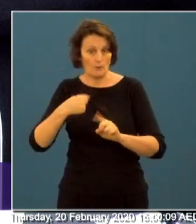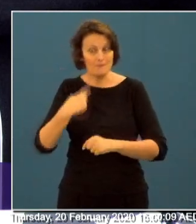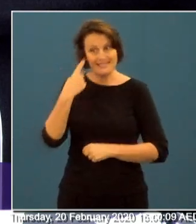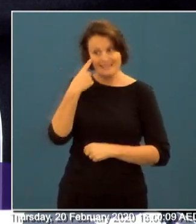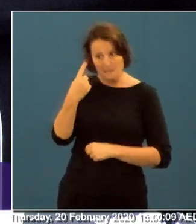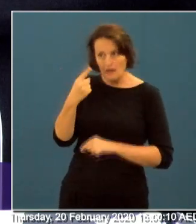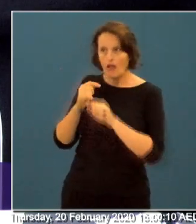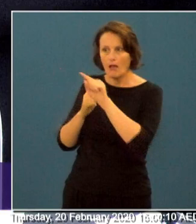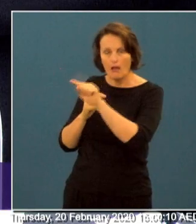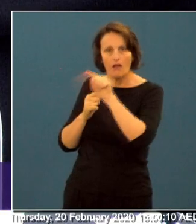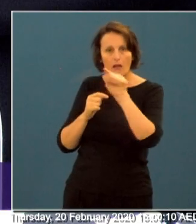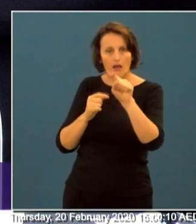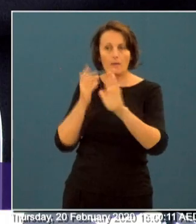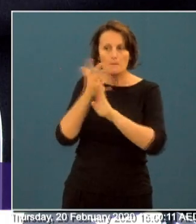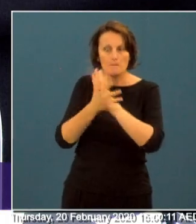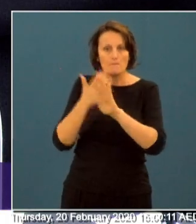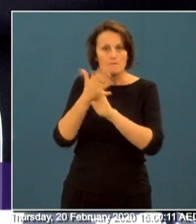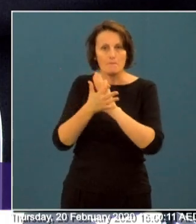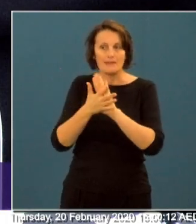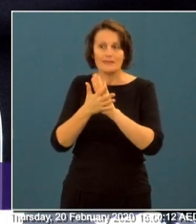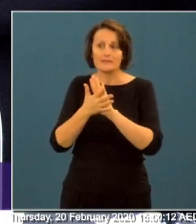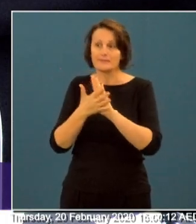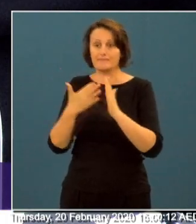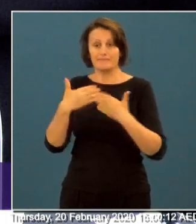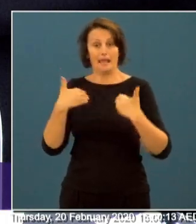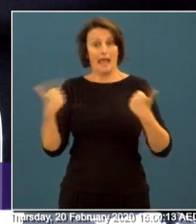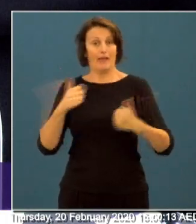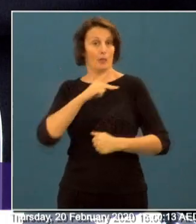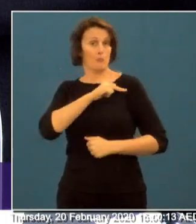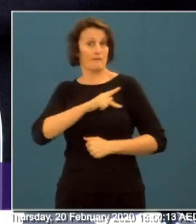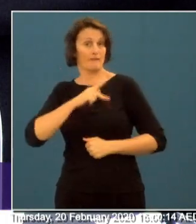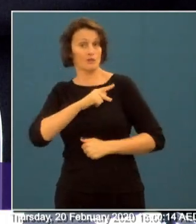are occurring, involving mainstream health professionals, that have not occurred before.